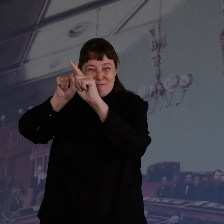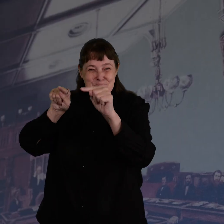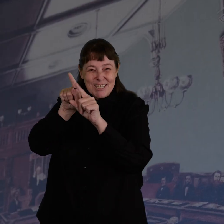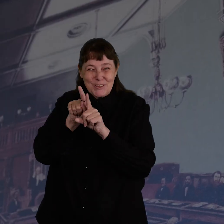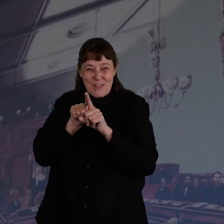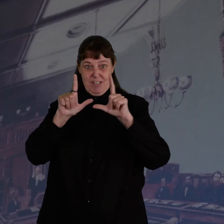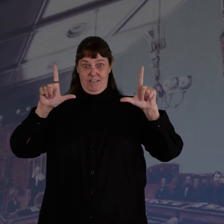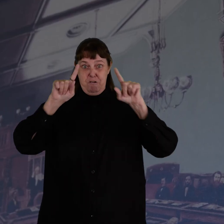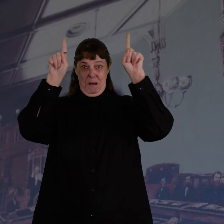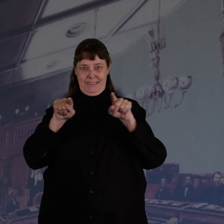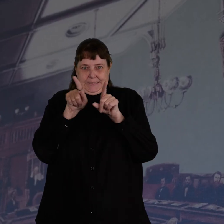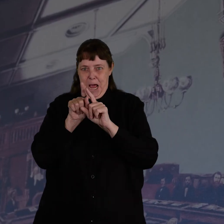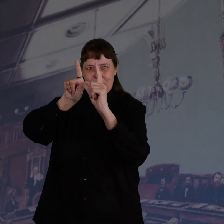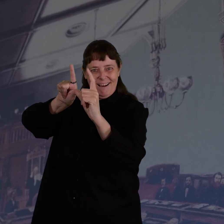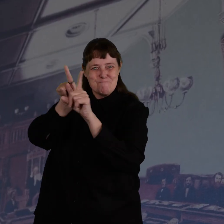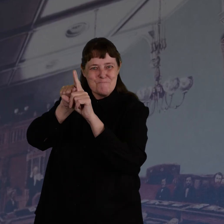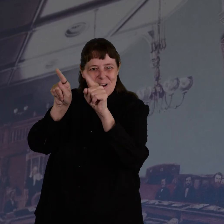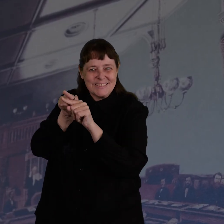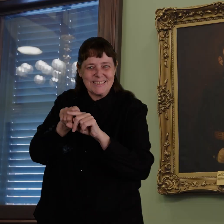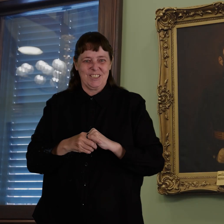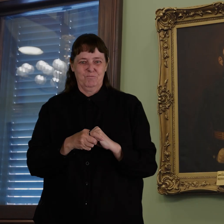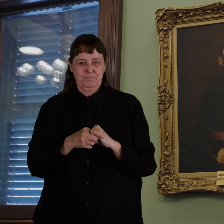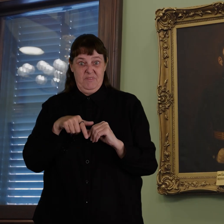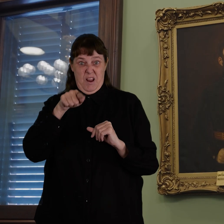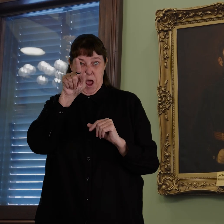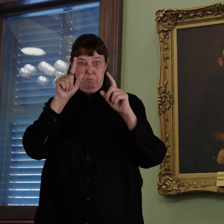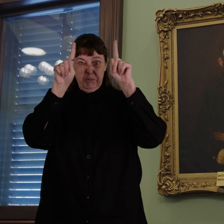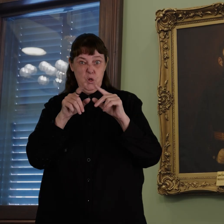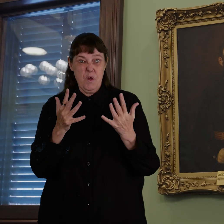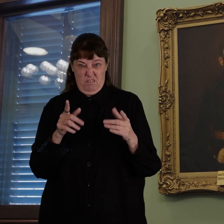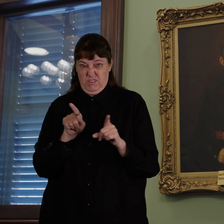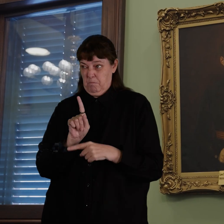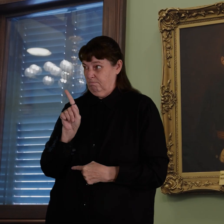and that painting is still in the room today. We’ve got that still featured in Old Parliament